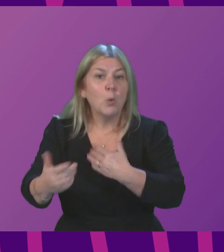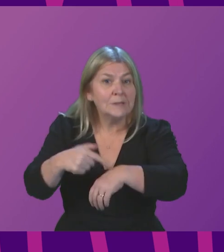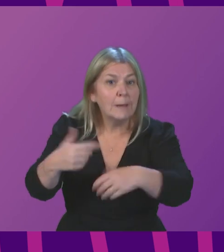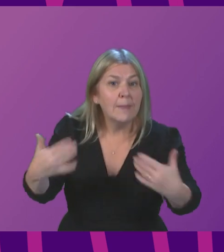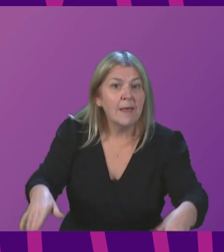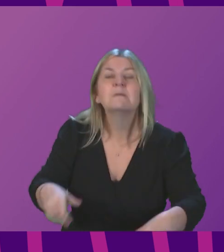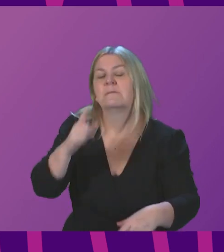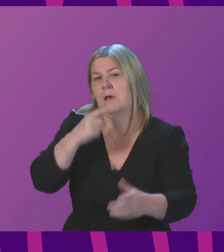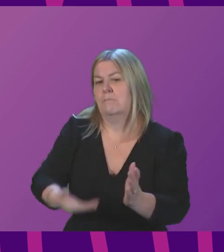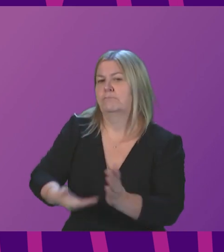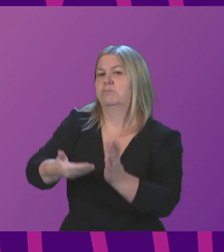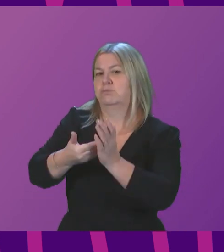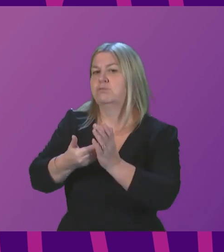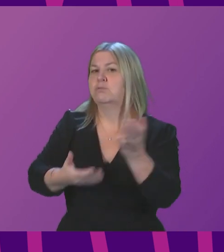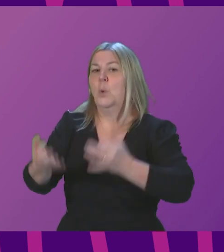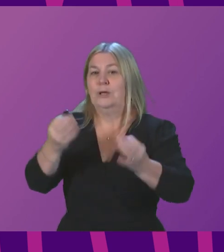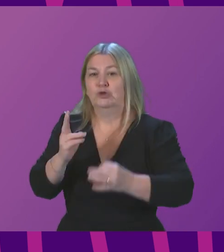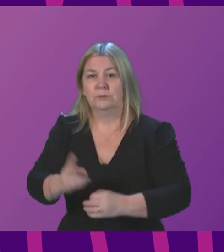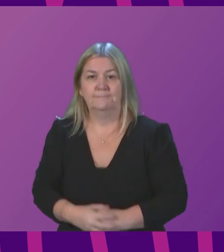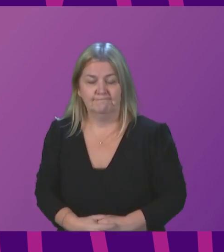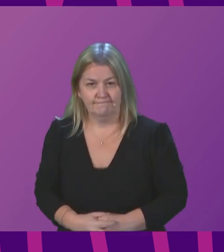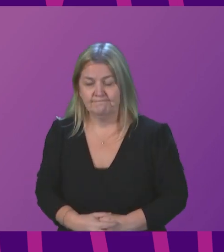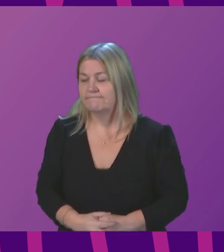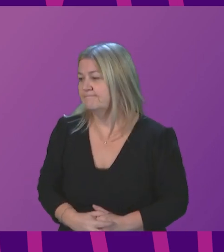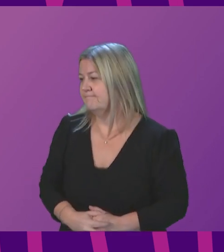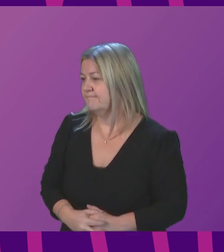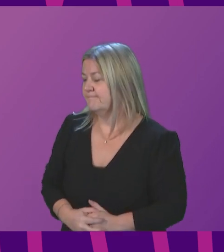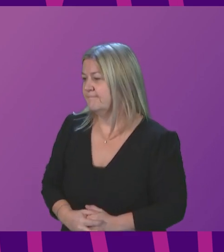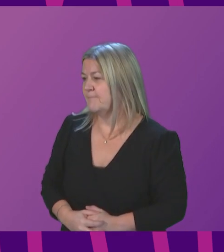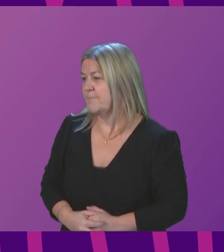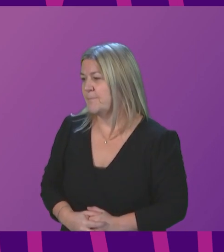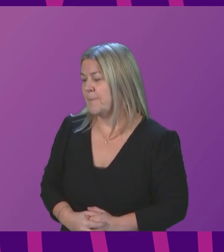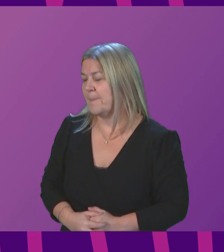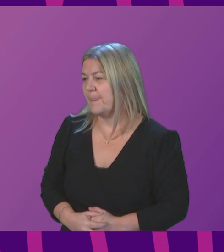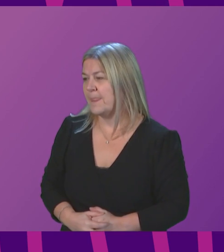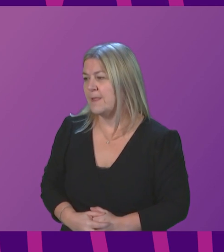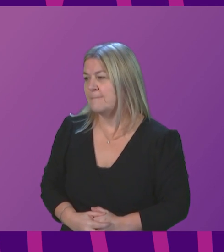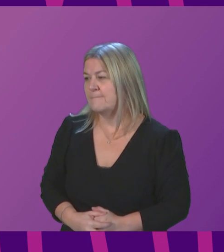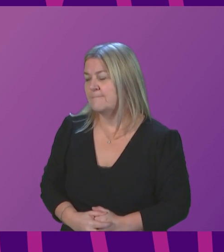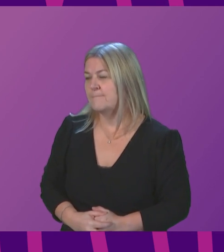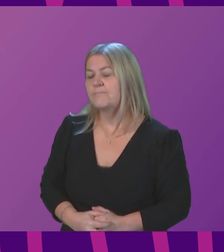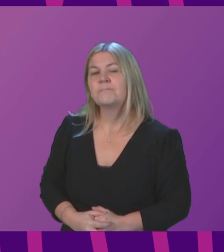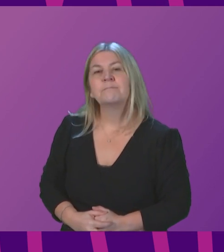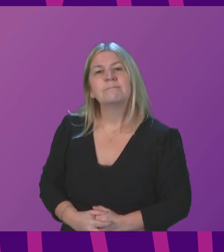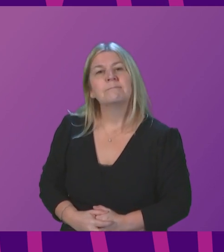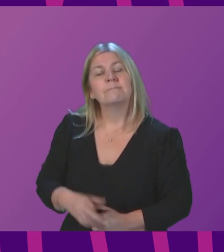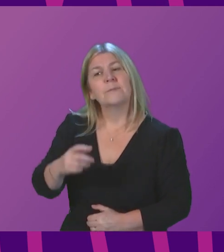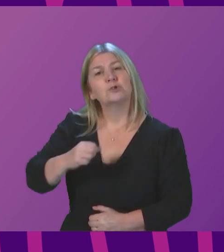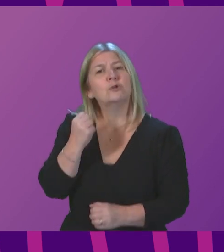requested to ask a question, so there is no need for them to press their request-to-speak buttons again. To ask the First Minister what action the Scottish Government is taking to treat people